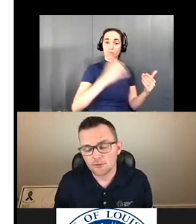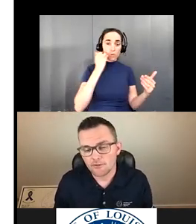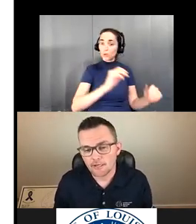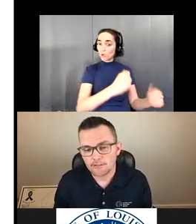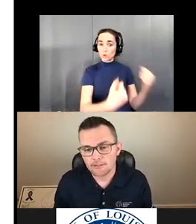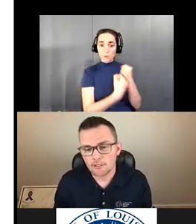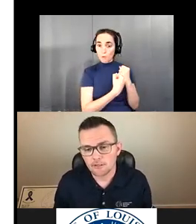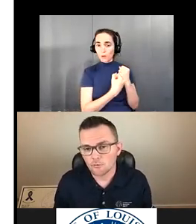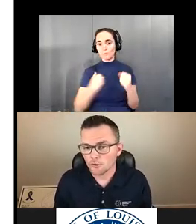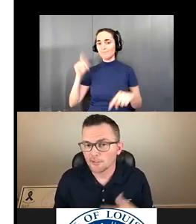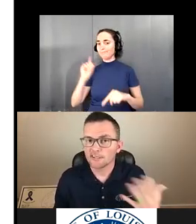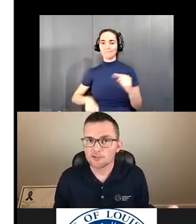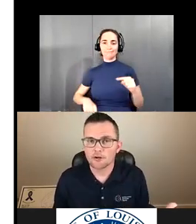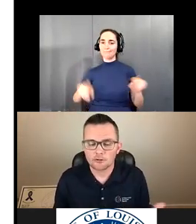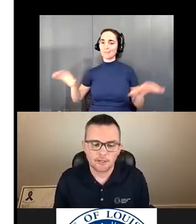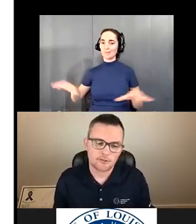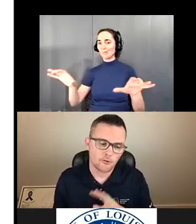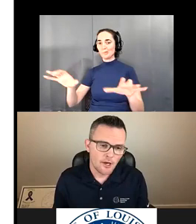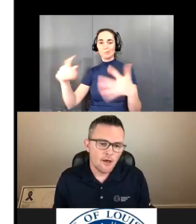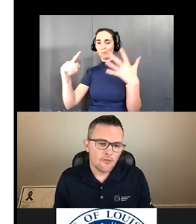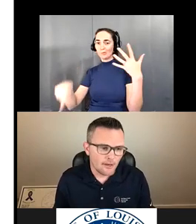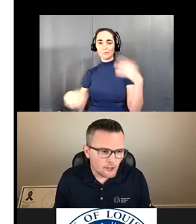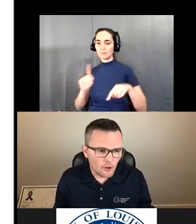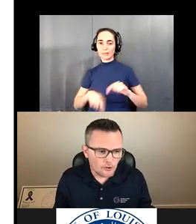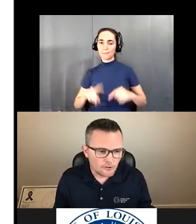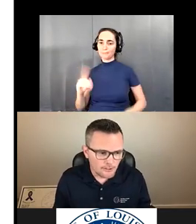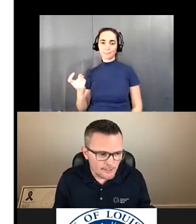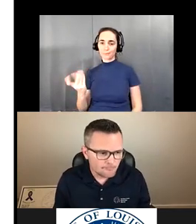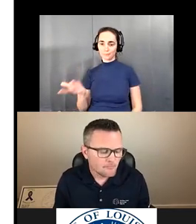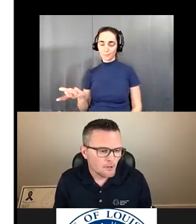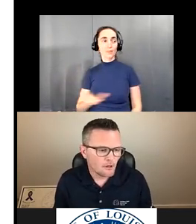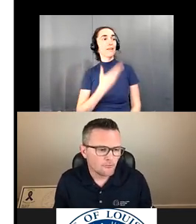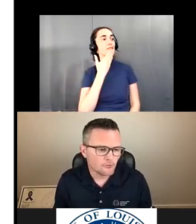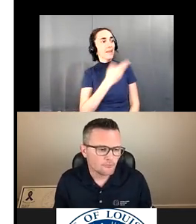doing the things that we're doing that I just talked about. So thank you all to them for